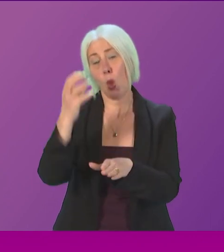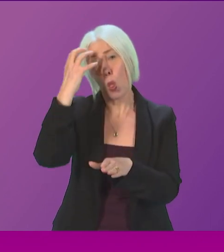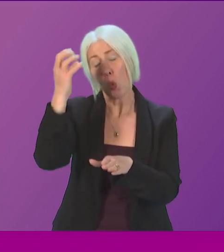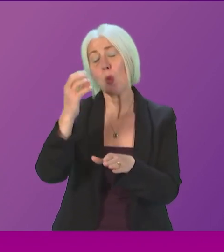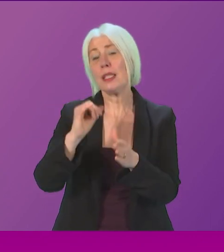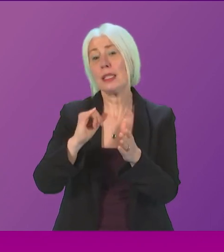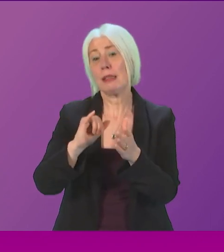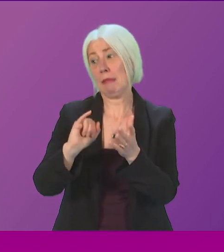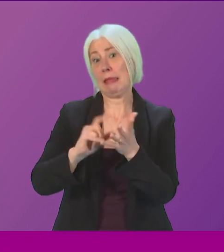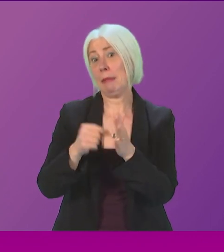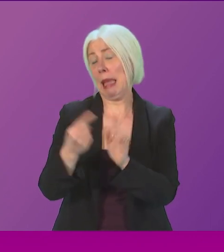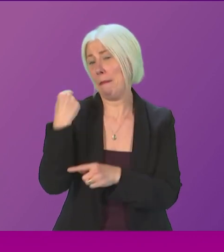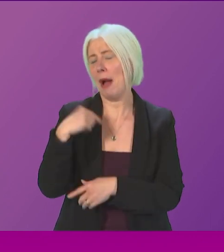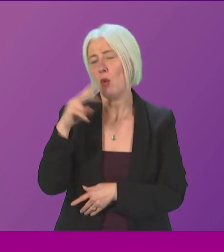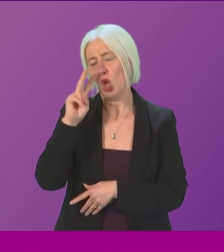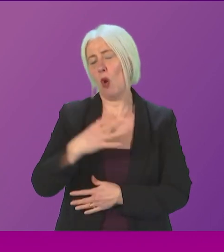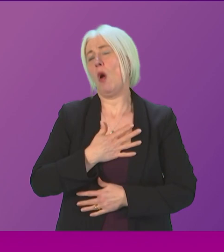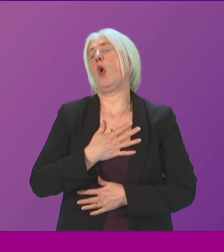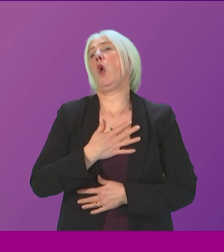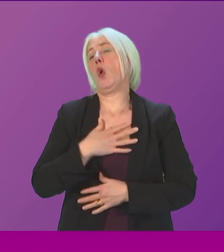reminded me of the example that she set.